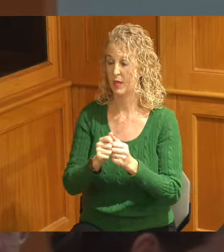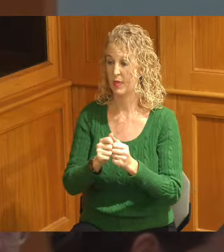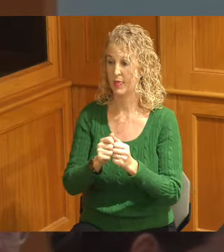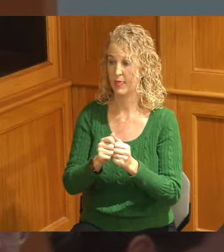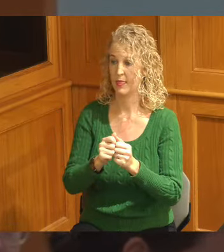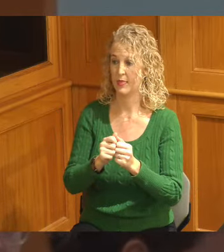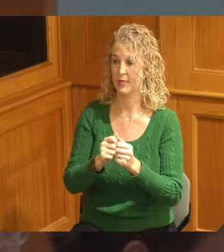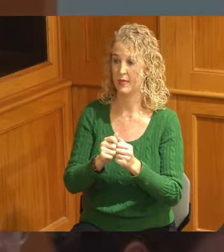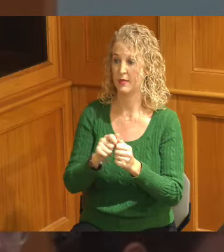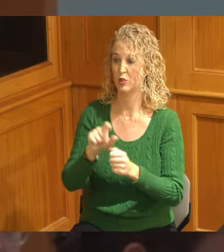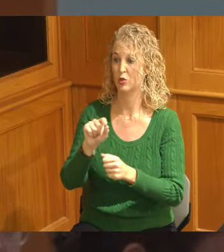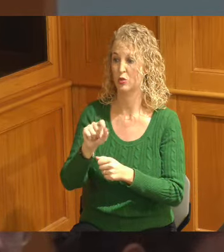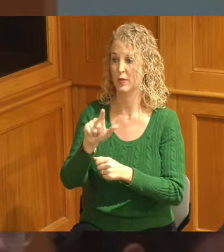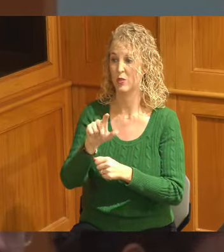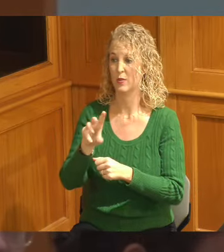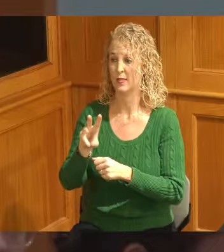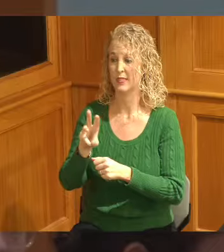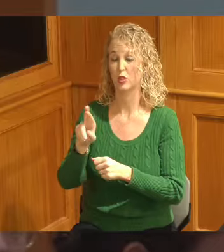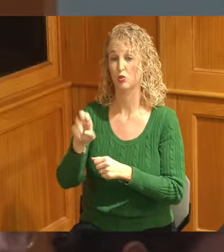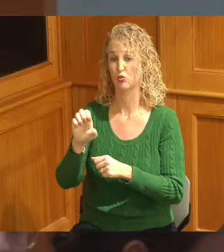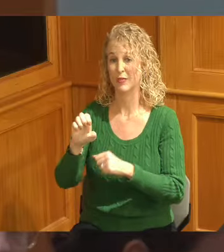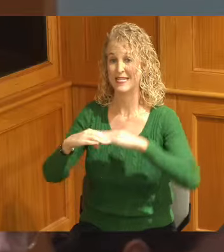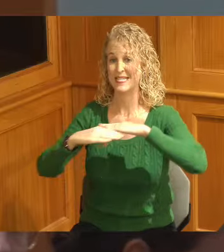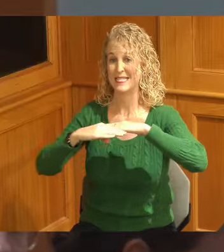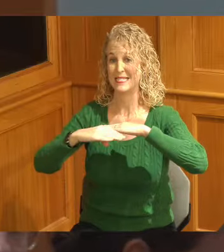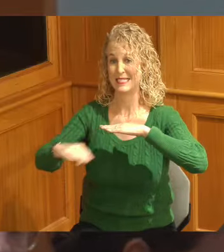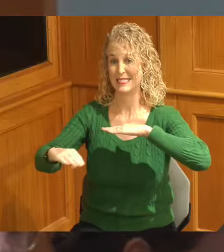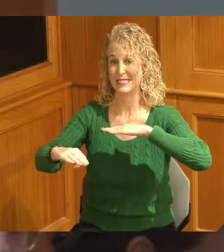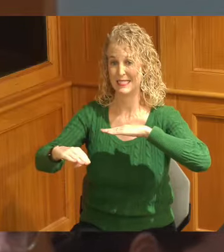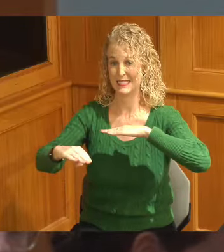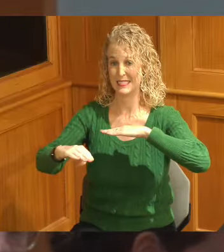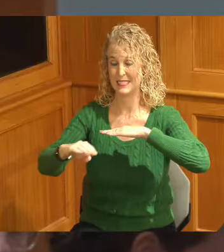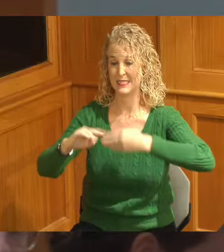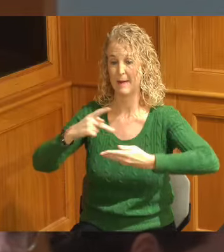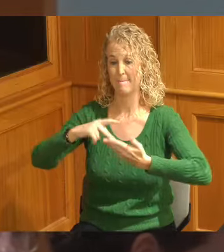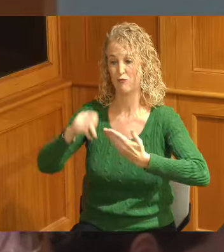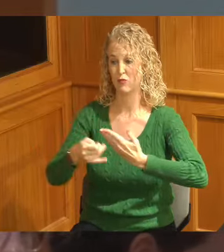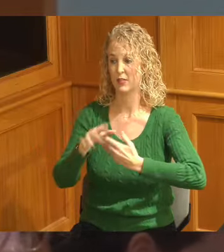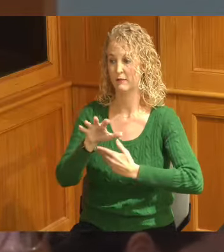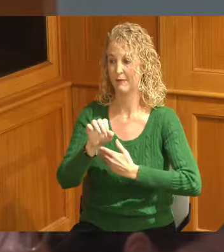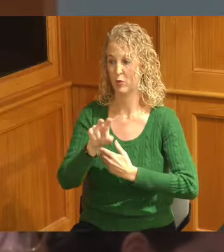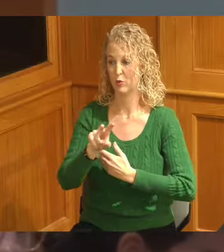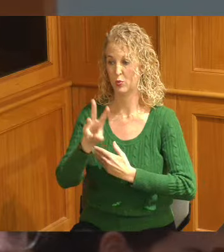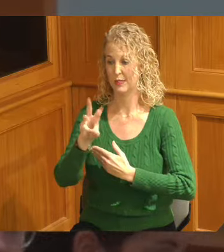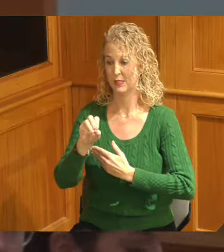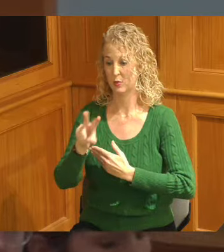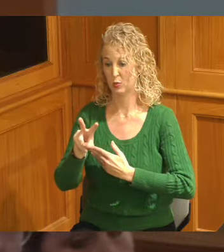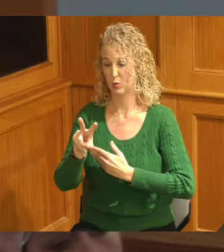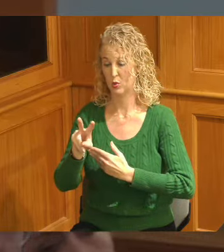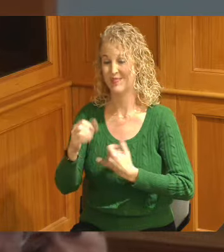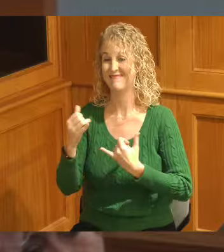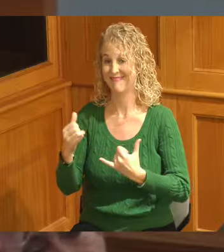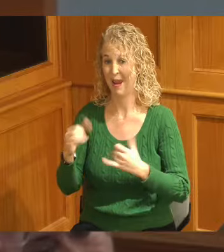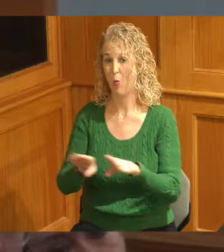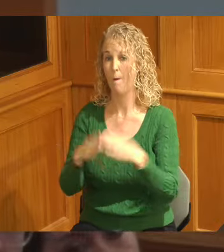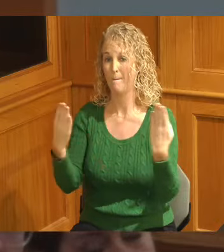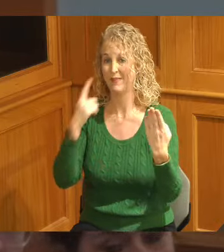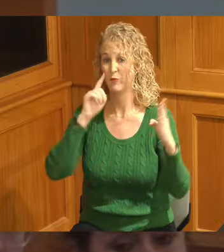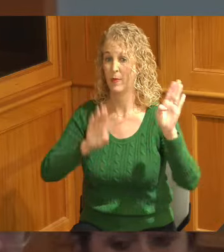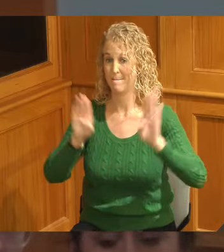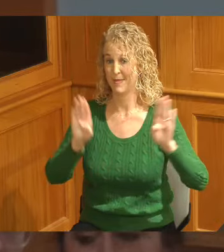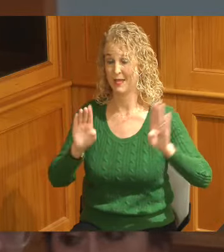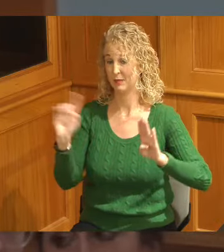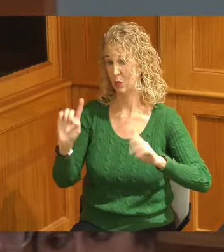the 2026 resurfacing program project 502602 to put be put out to bid. this is located in Anderson,